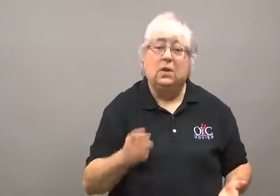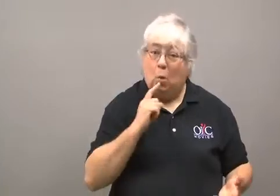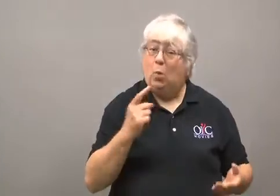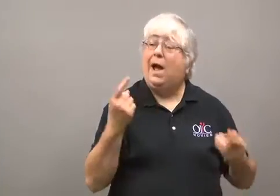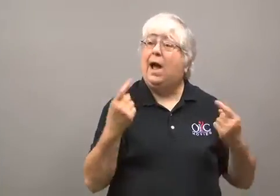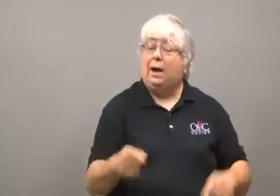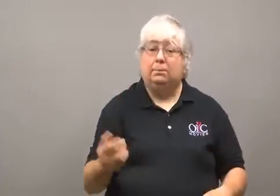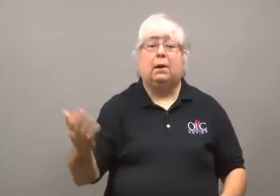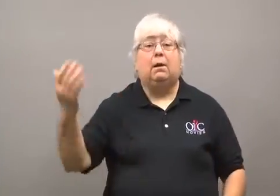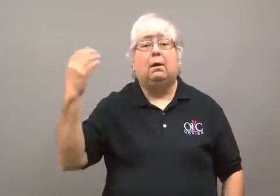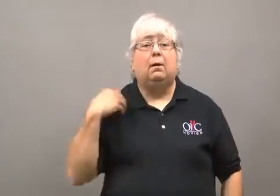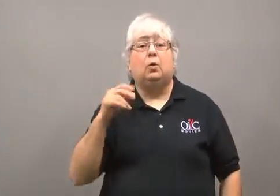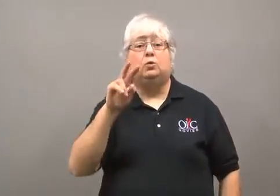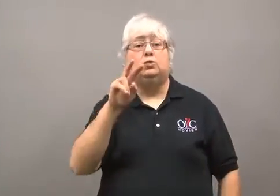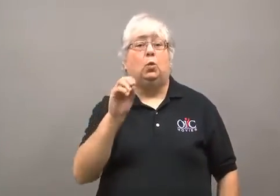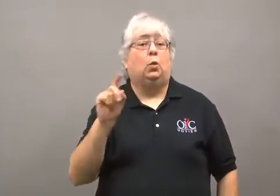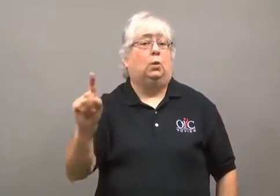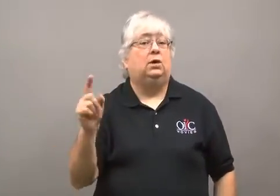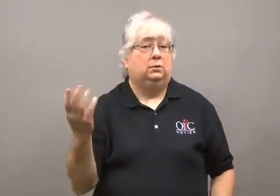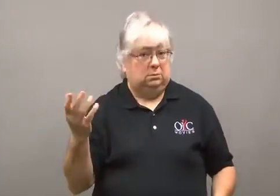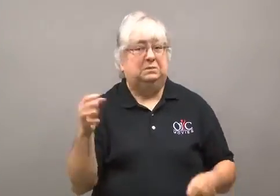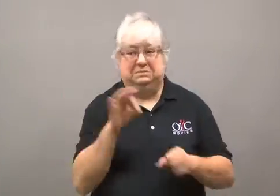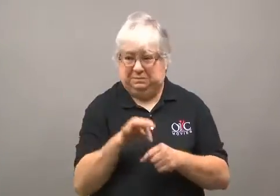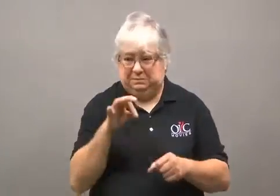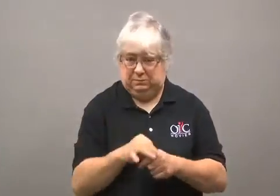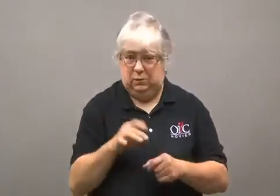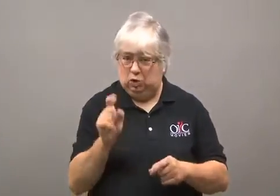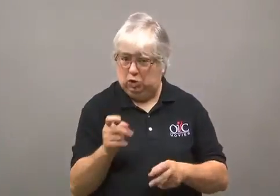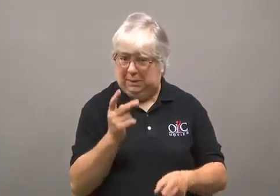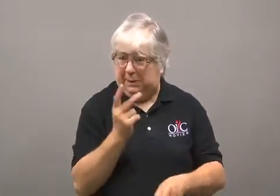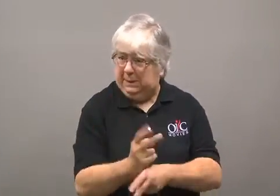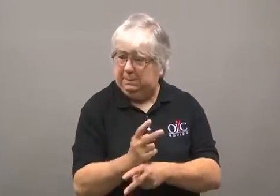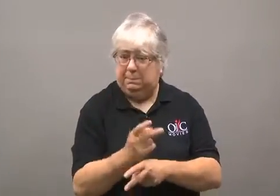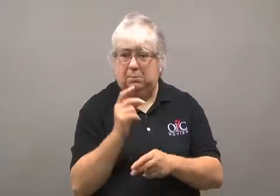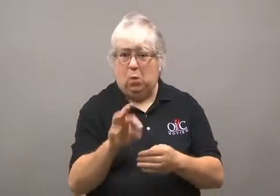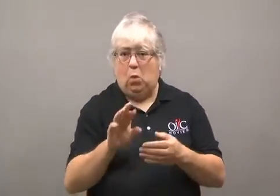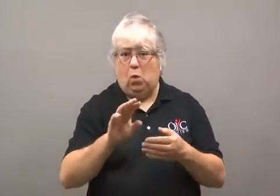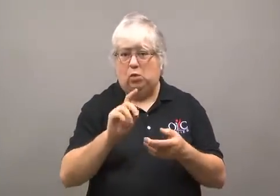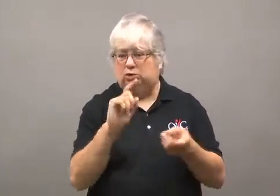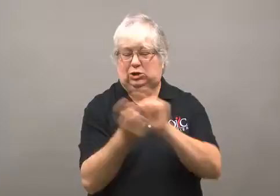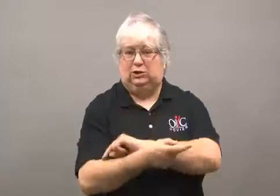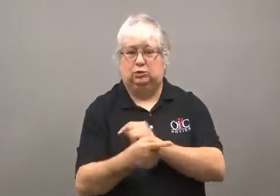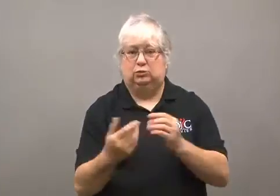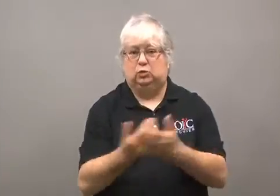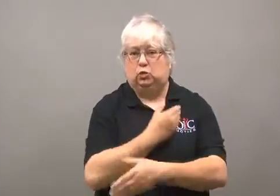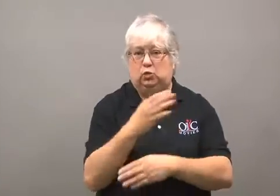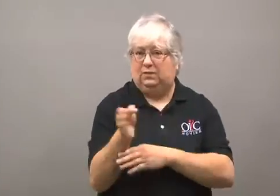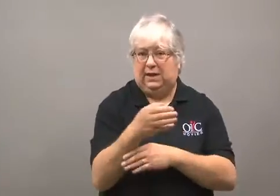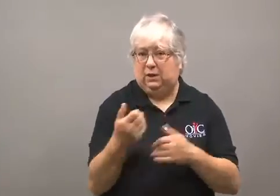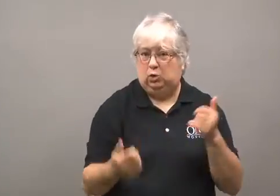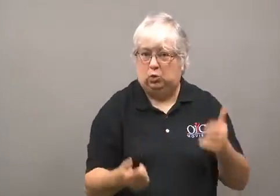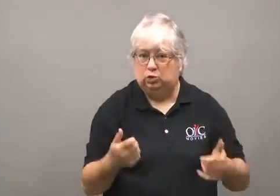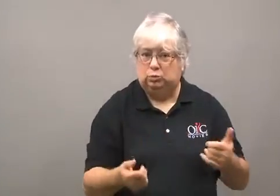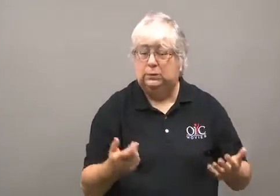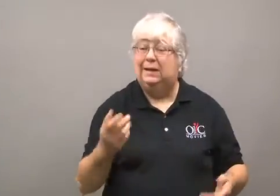There was a vote in 2001 as to whether or not the flag should be changed.